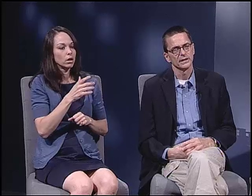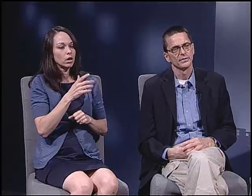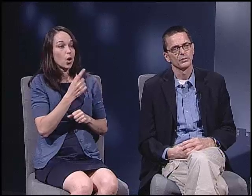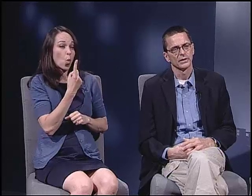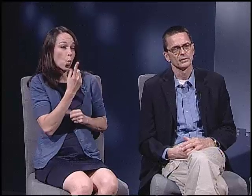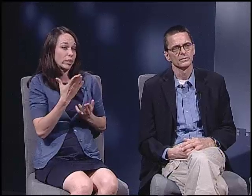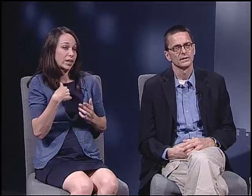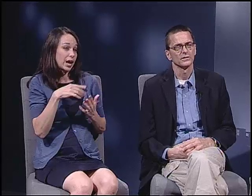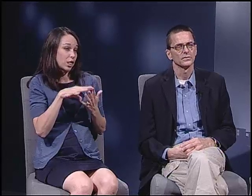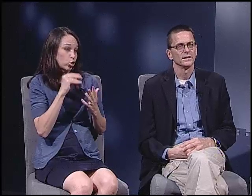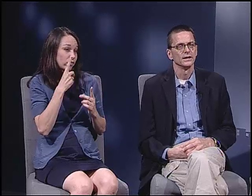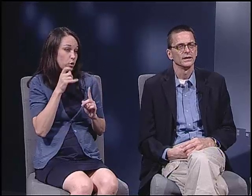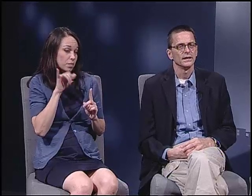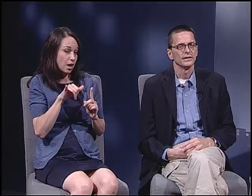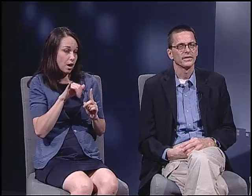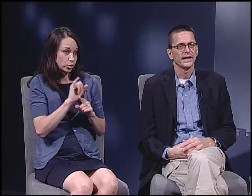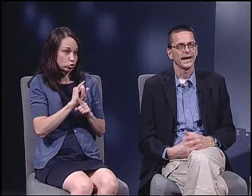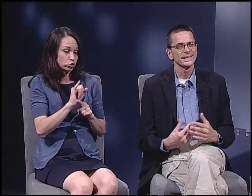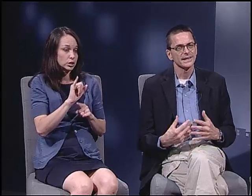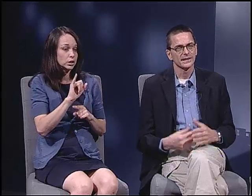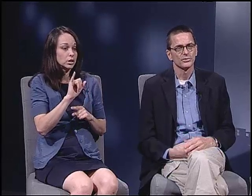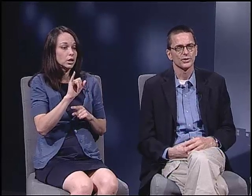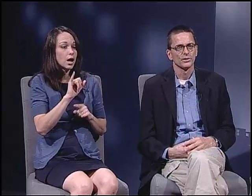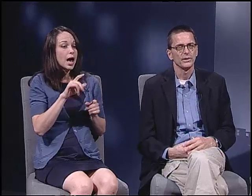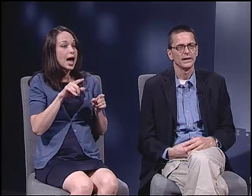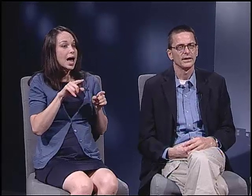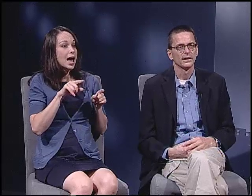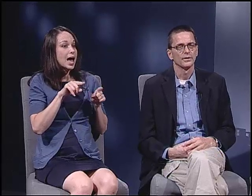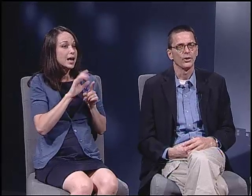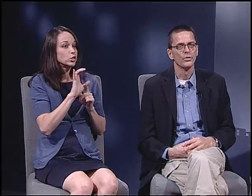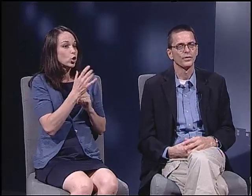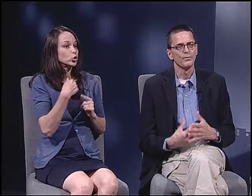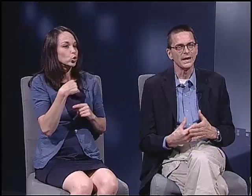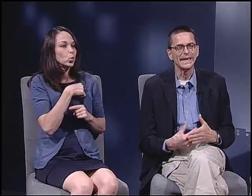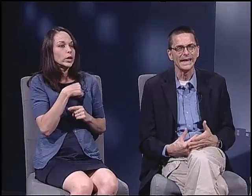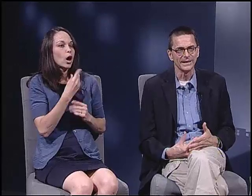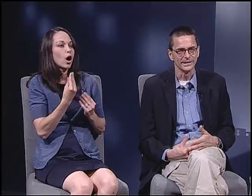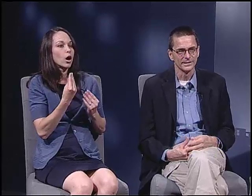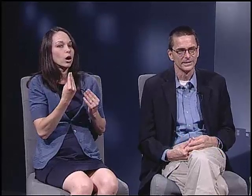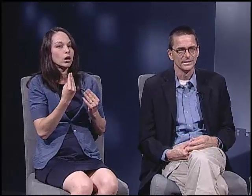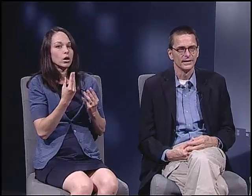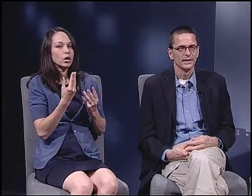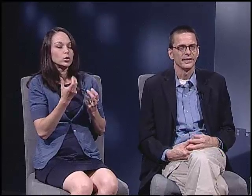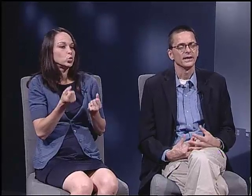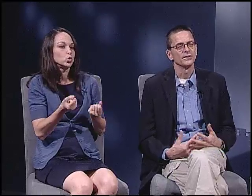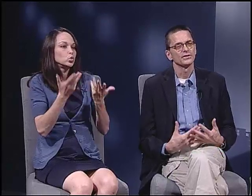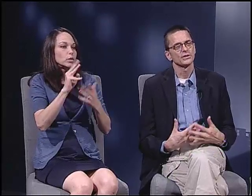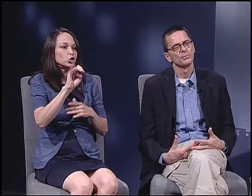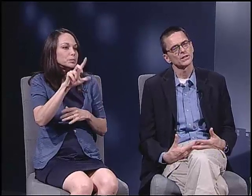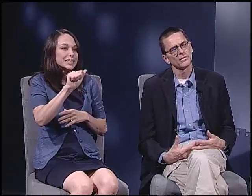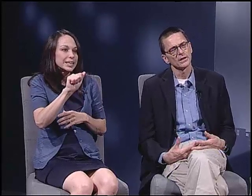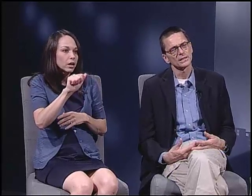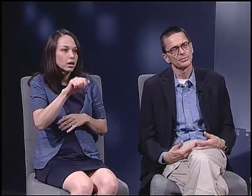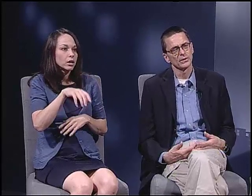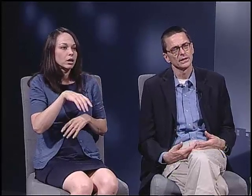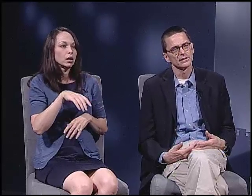of the pornography industry is that as a culture, we are over mediated, that so much of our experience